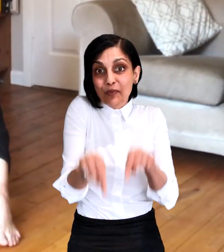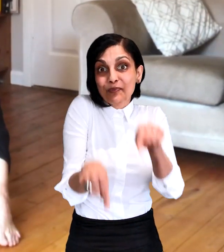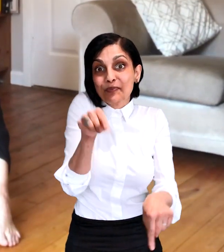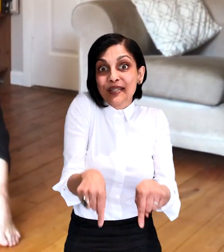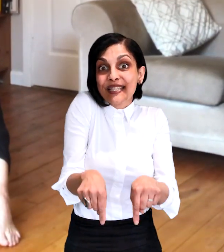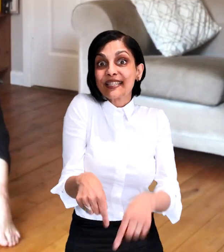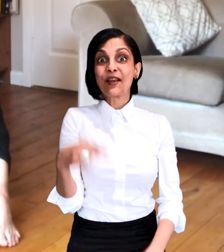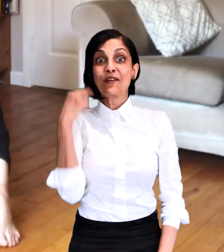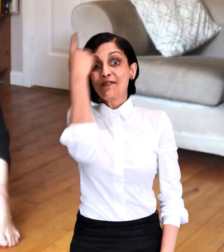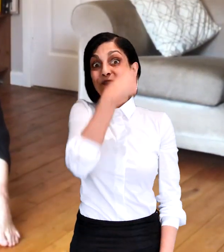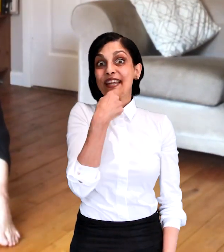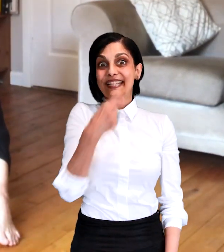on your face.